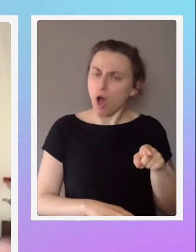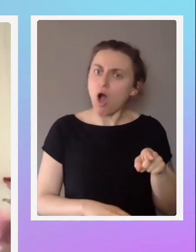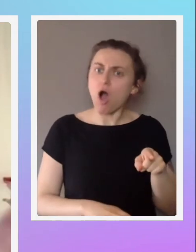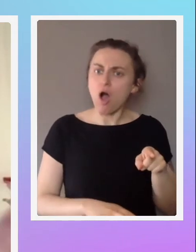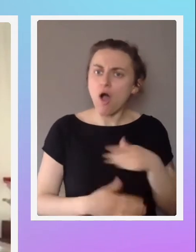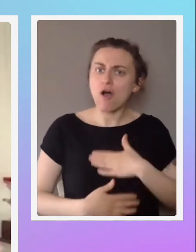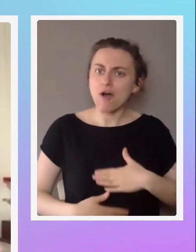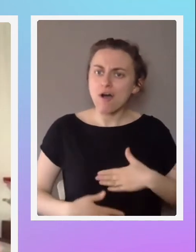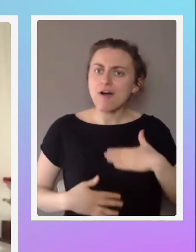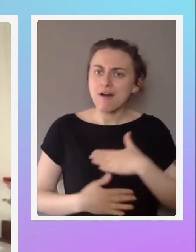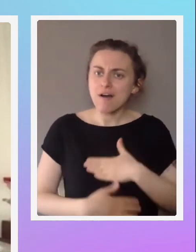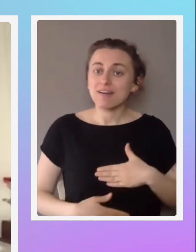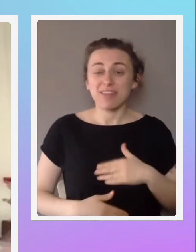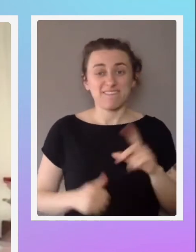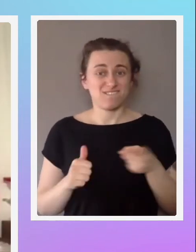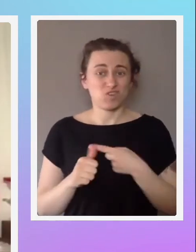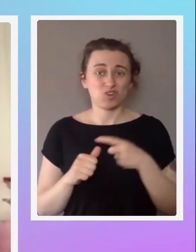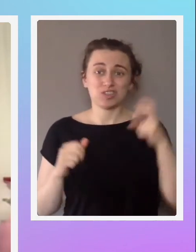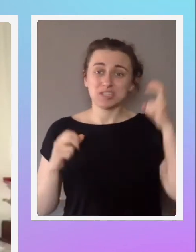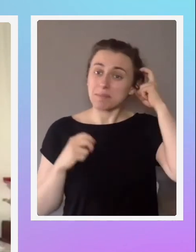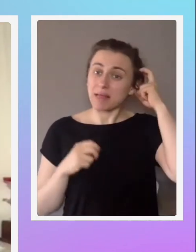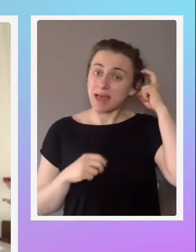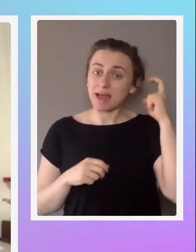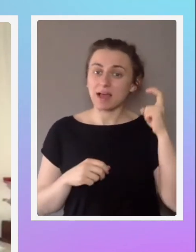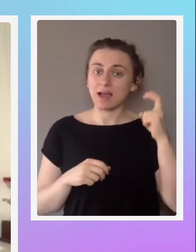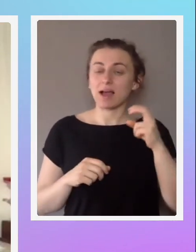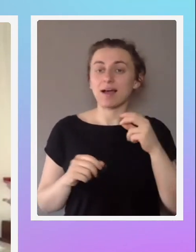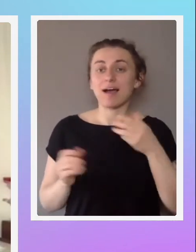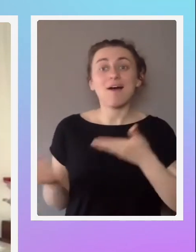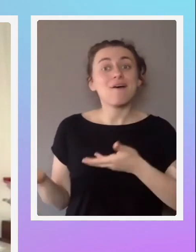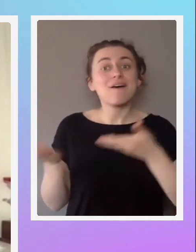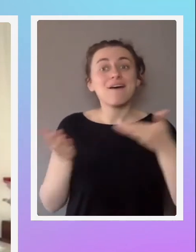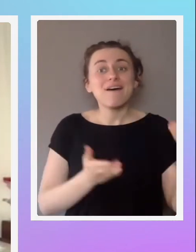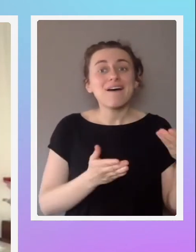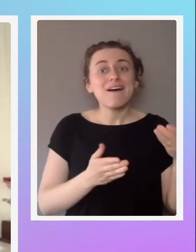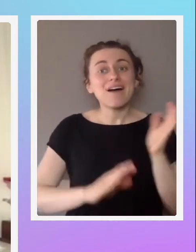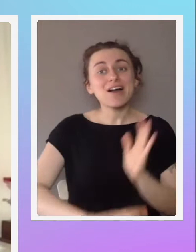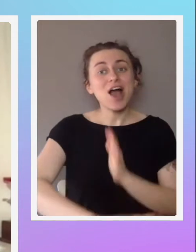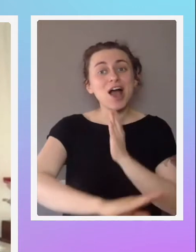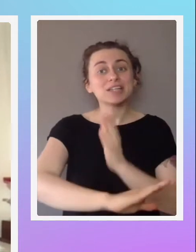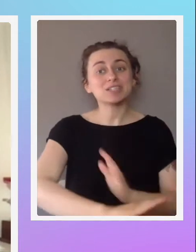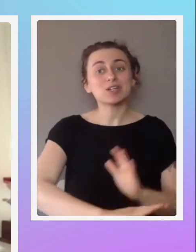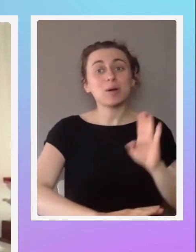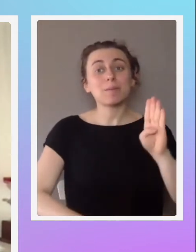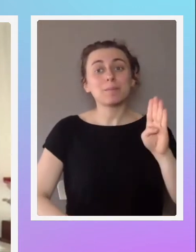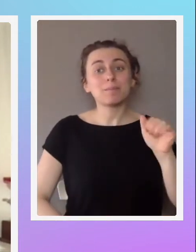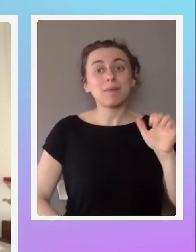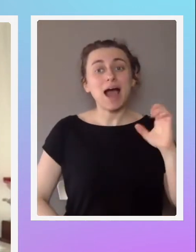in the first implant, when I took her through a concert, it was a Bach Organ Concert